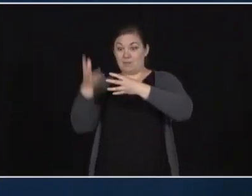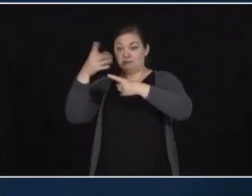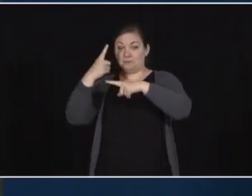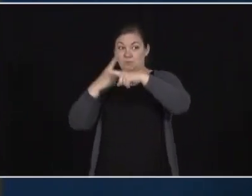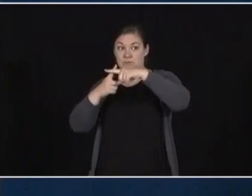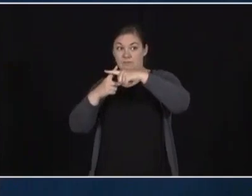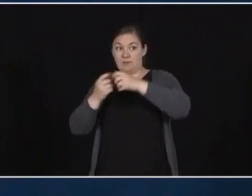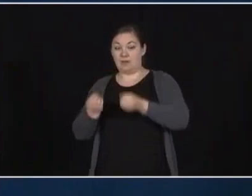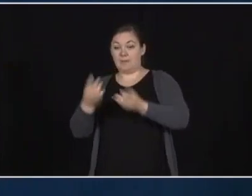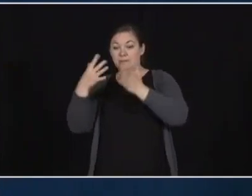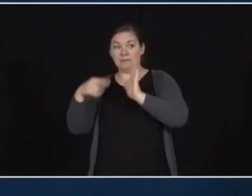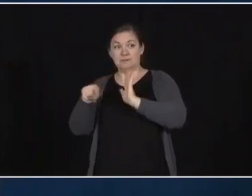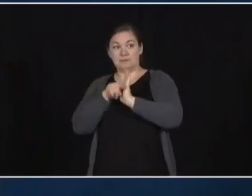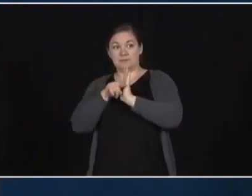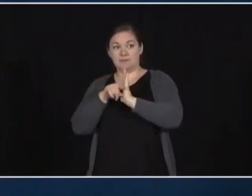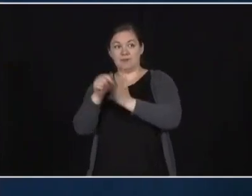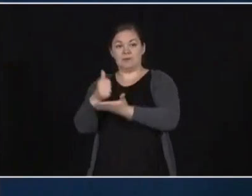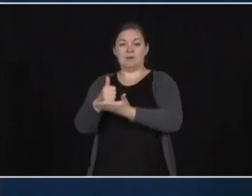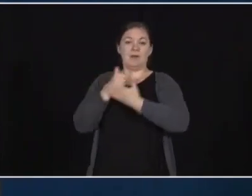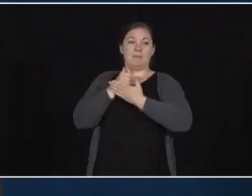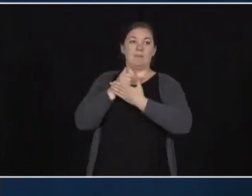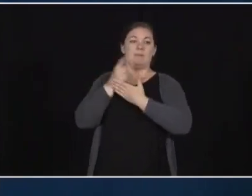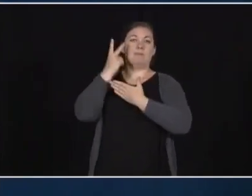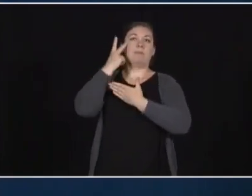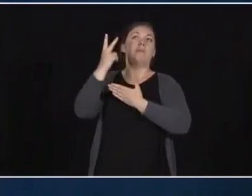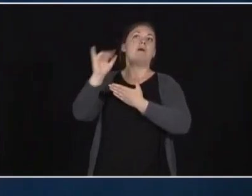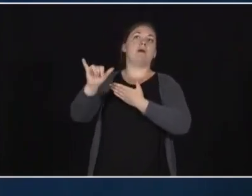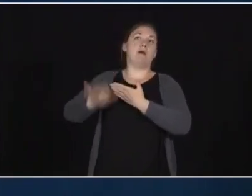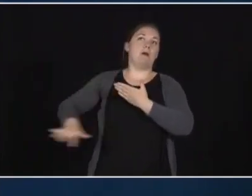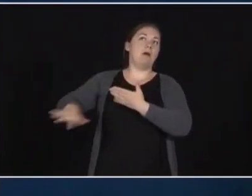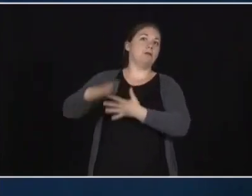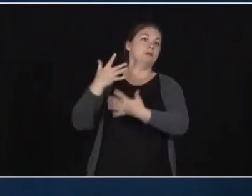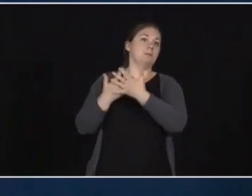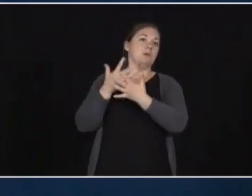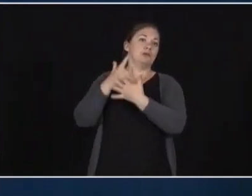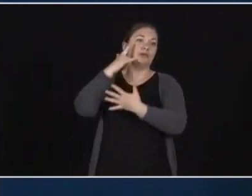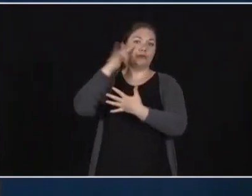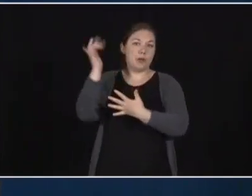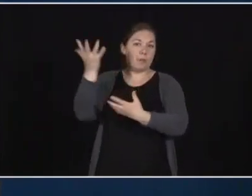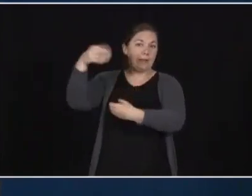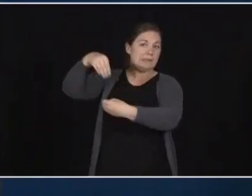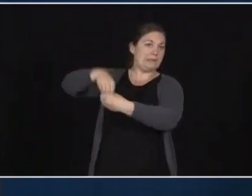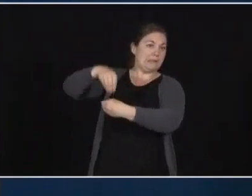privacy but broader numbers to understand the impact to the community. So yes different sectors in different settings